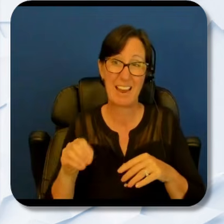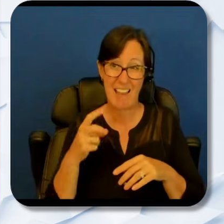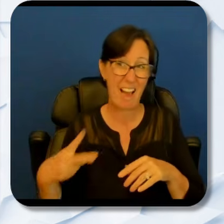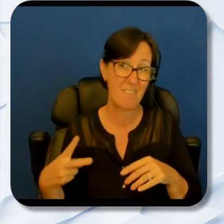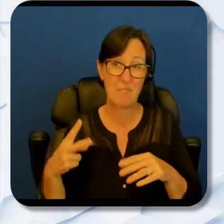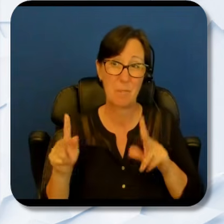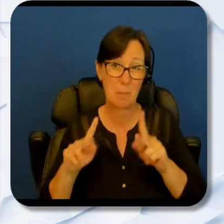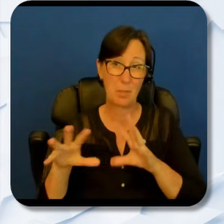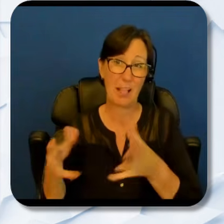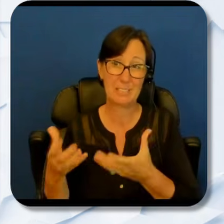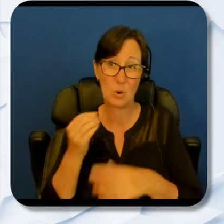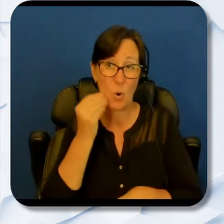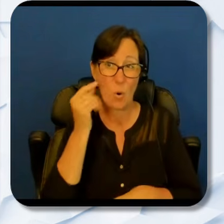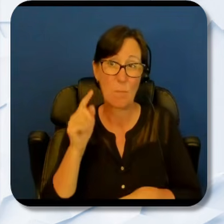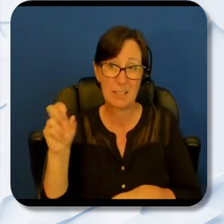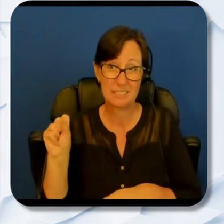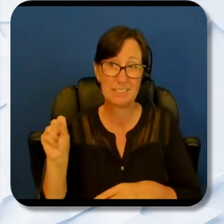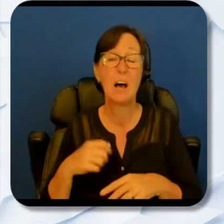However, they are rarely partnered with